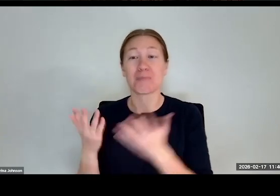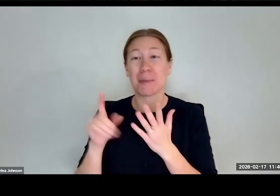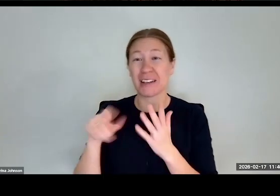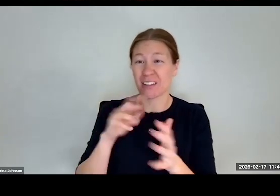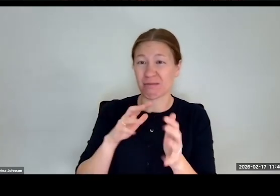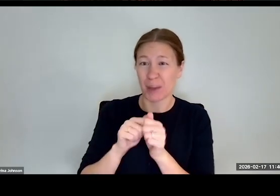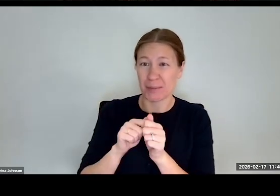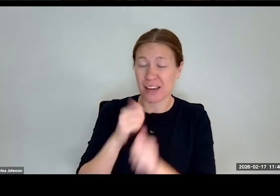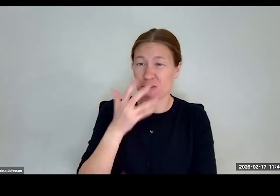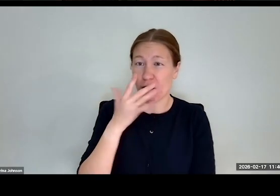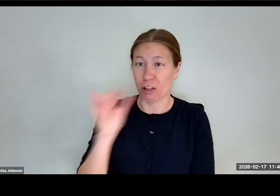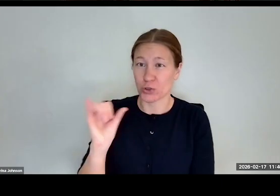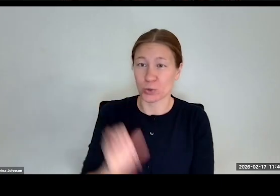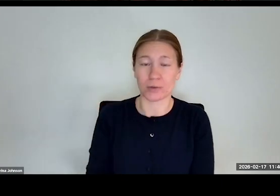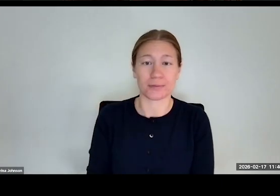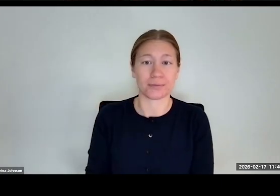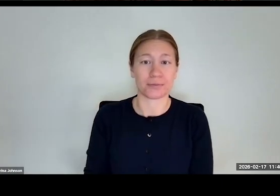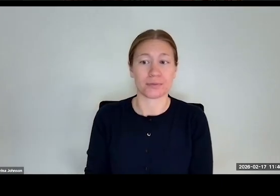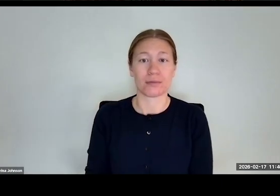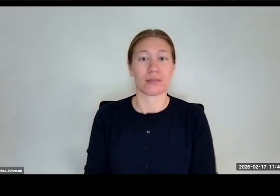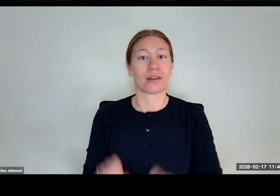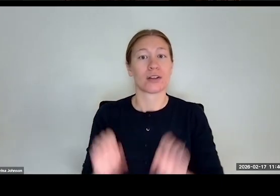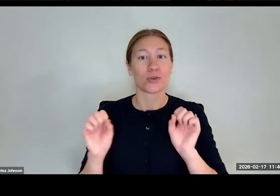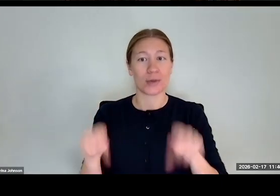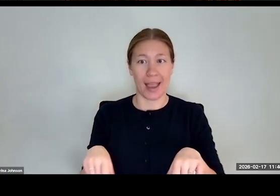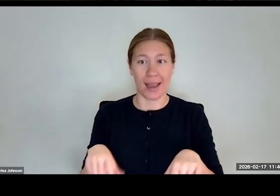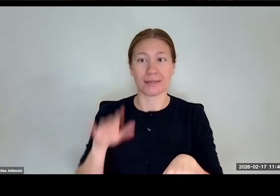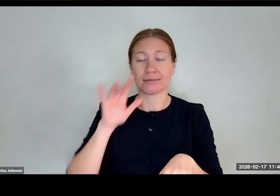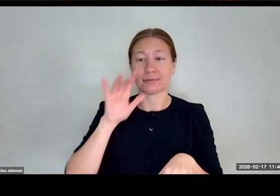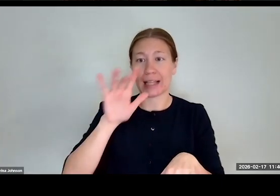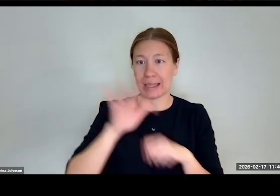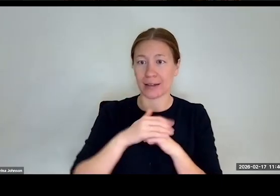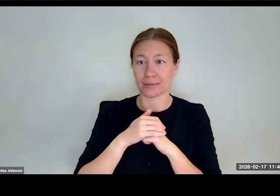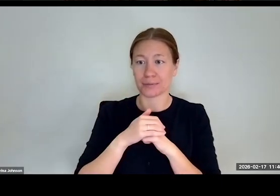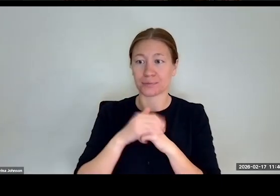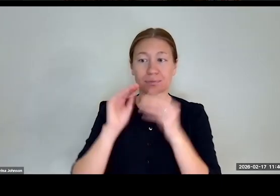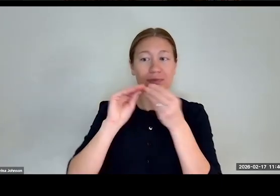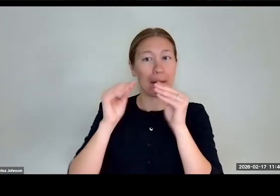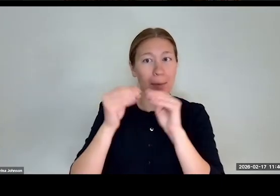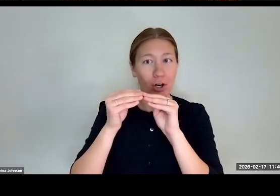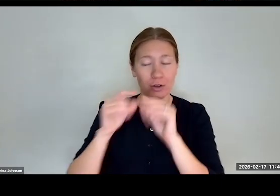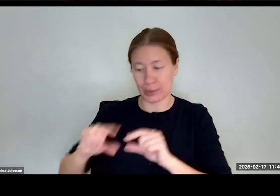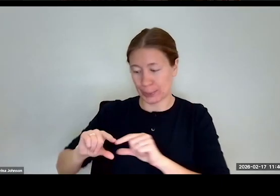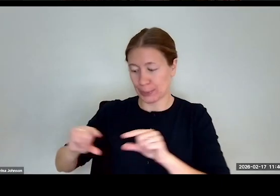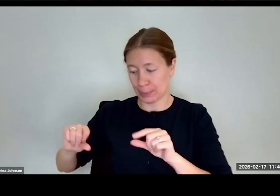and I can select the number placeholder and go into my home toolbar ribbon and change the color if I want to.